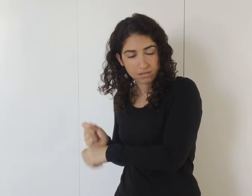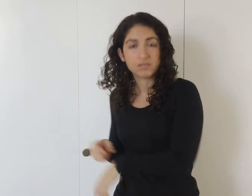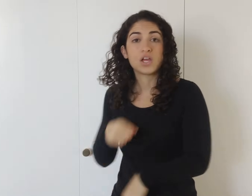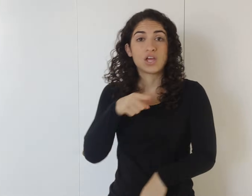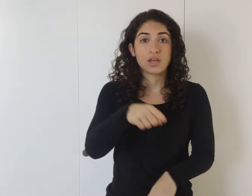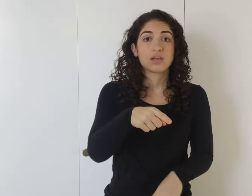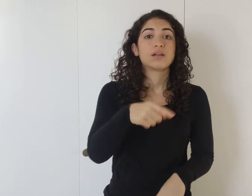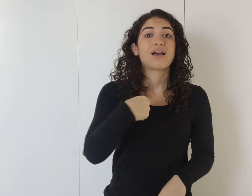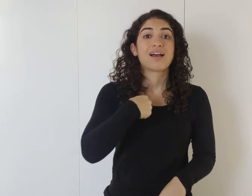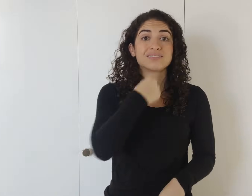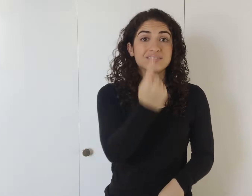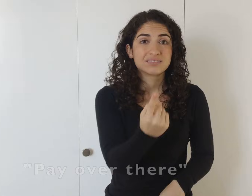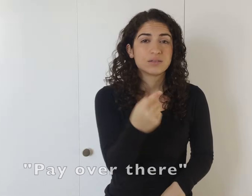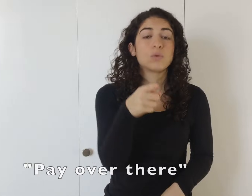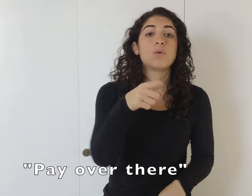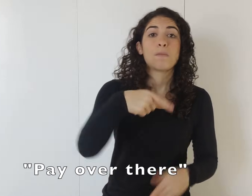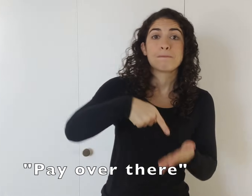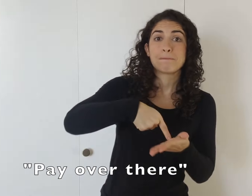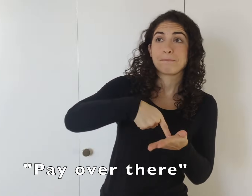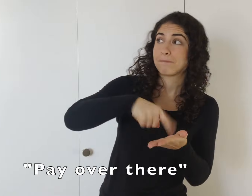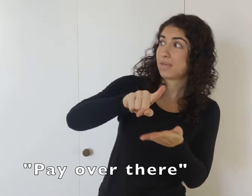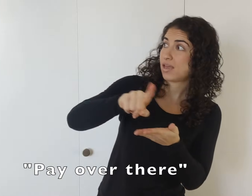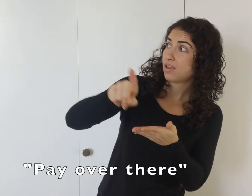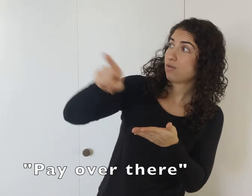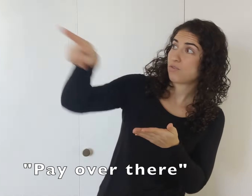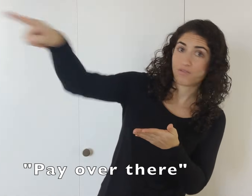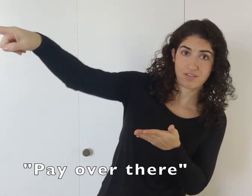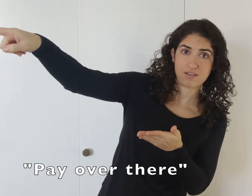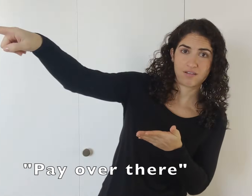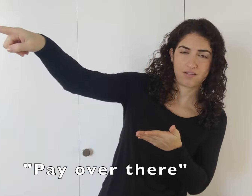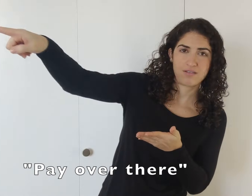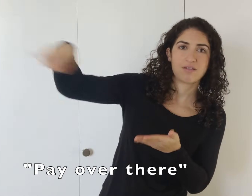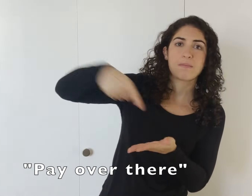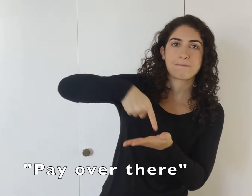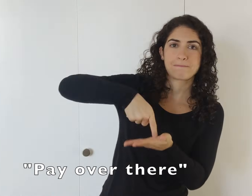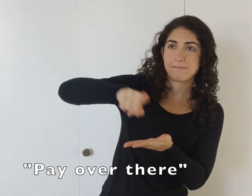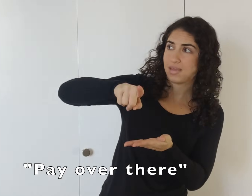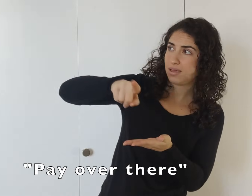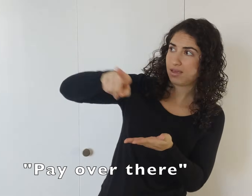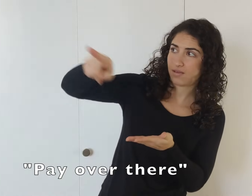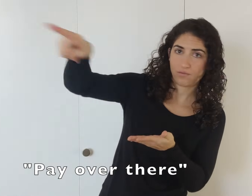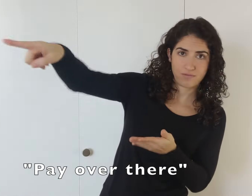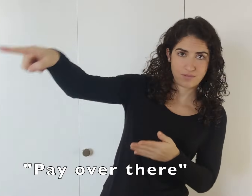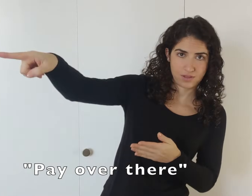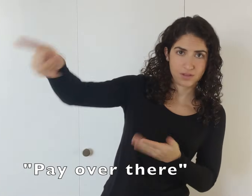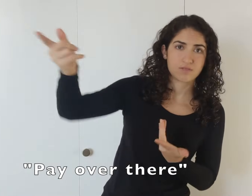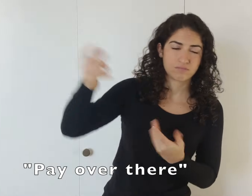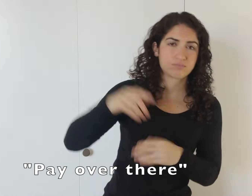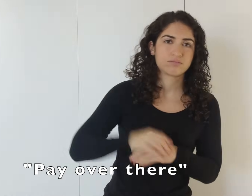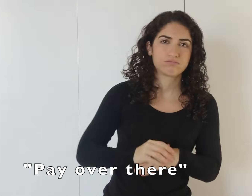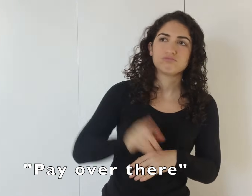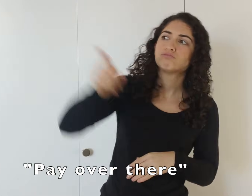I'm going to make it. I'll tell you: "Pay over there." PAY THERE.